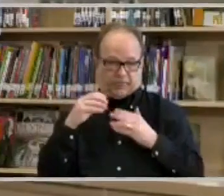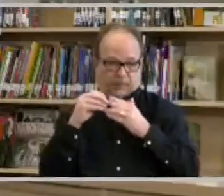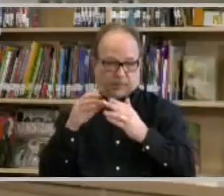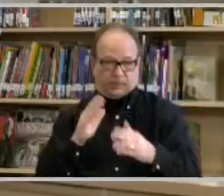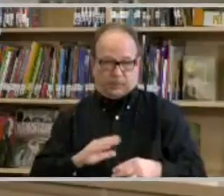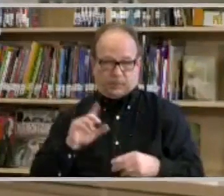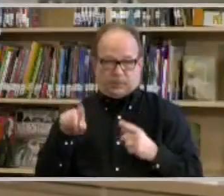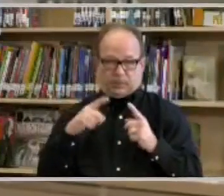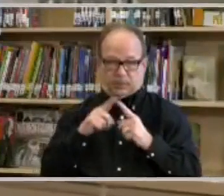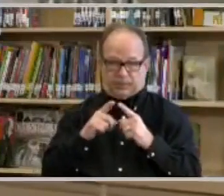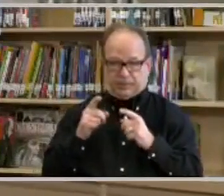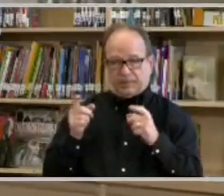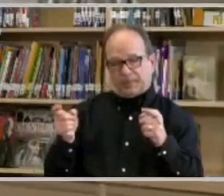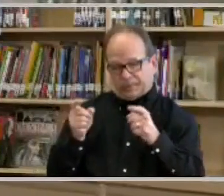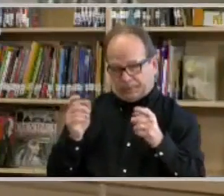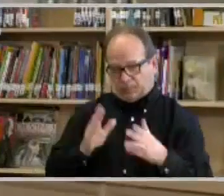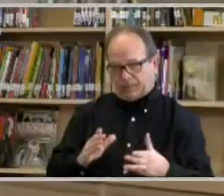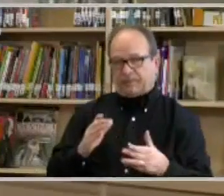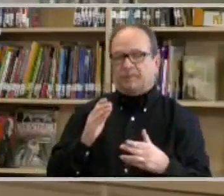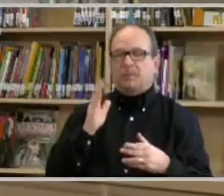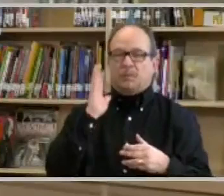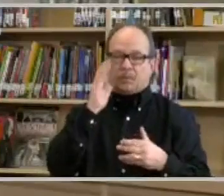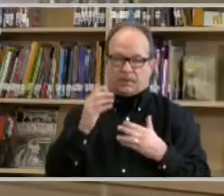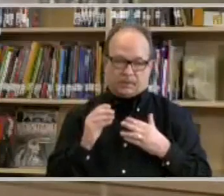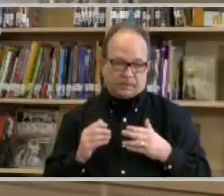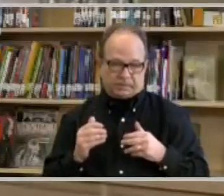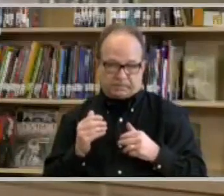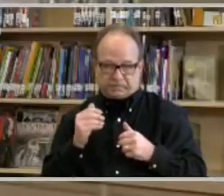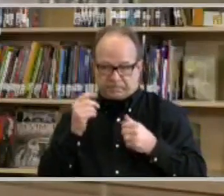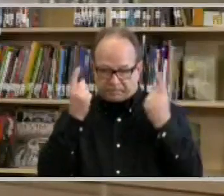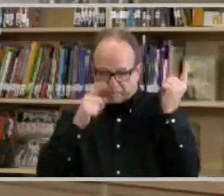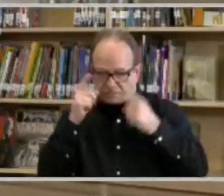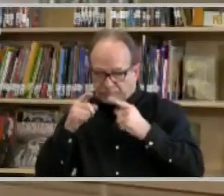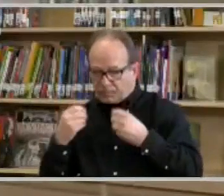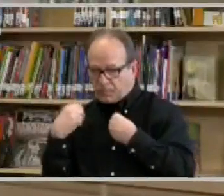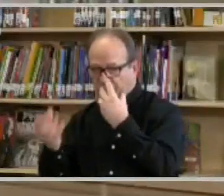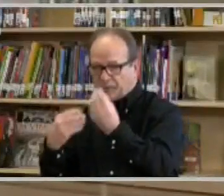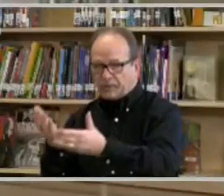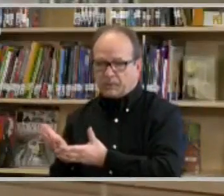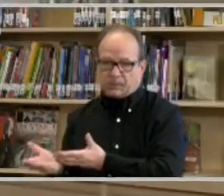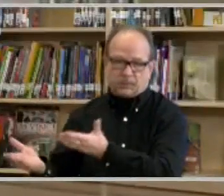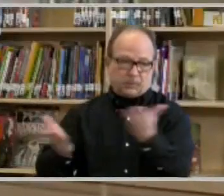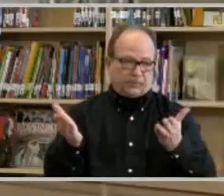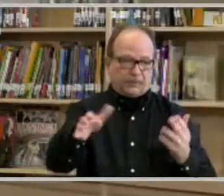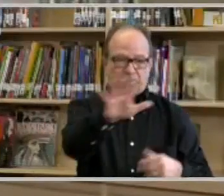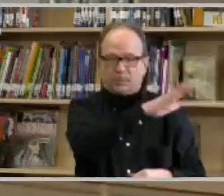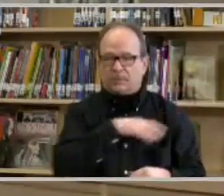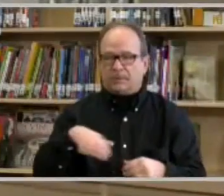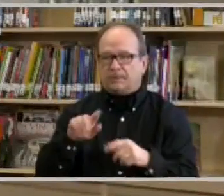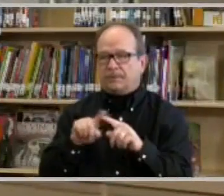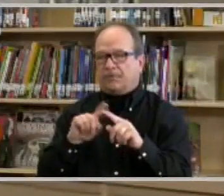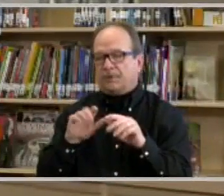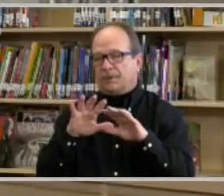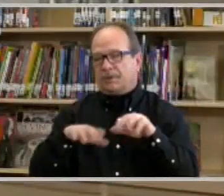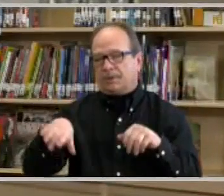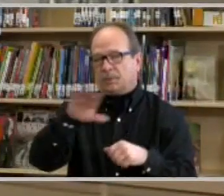TOOL IN GROOMING THE NEXT SET OF MPD LEADERS AND MANAGERS SO THEY KNOW HOW TO BEST SERVE